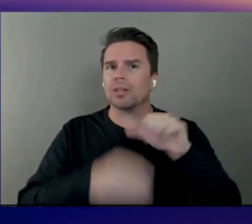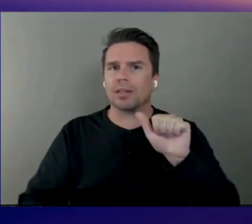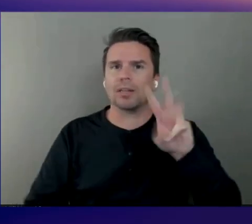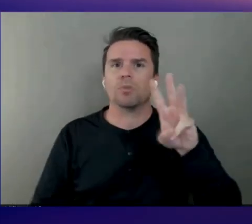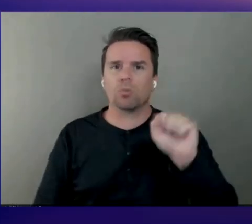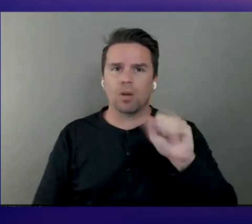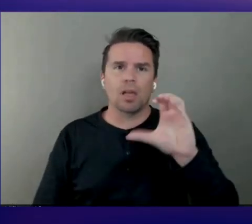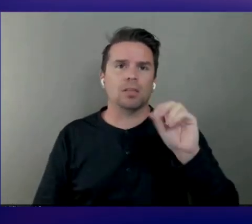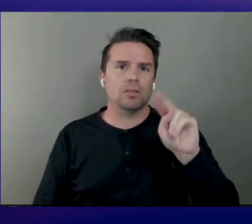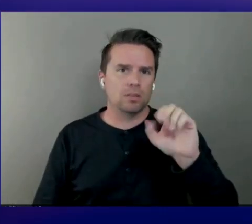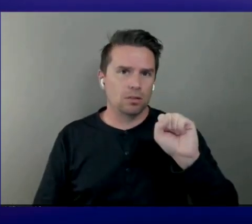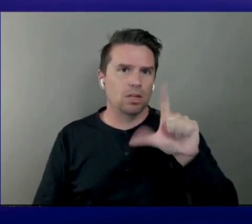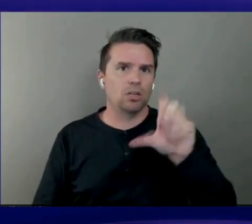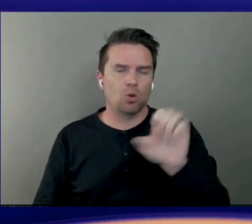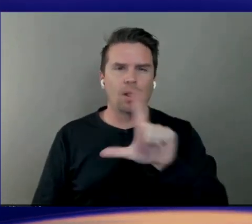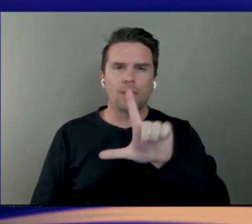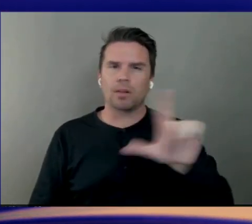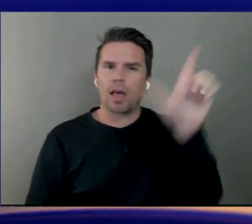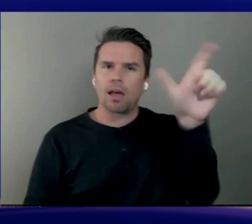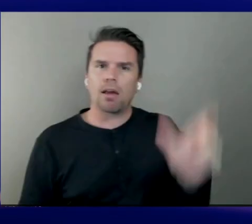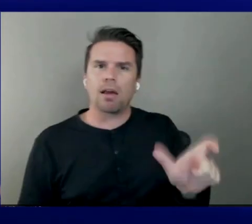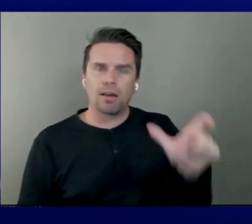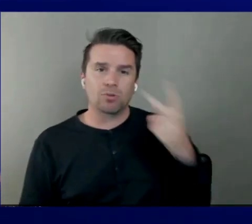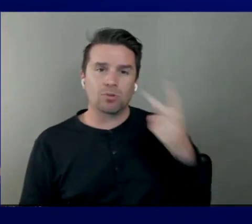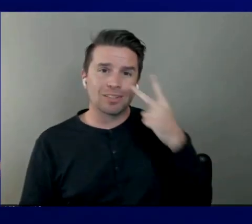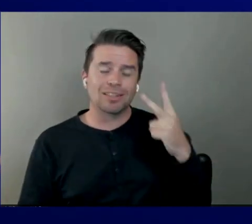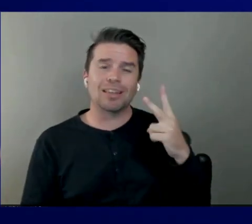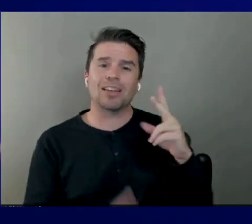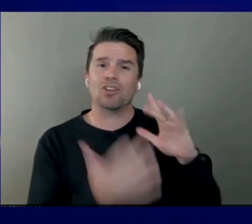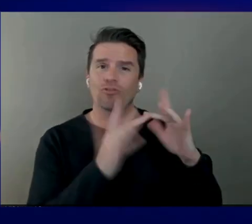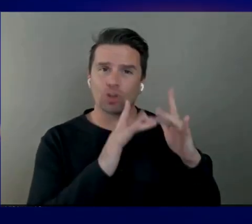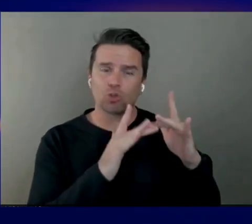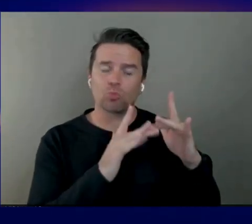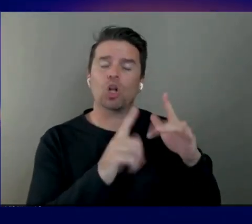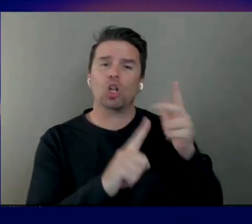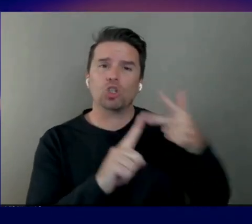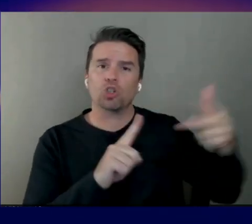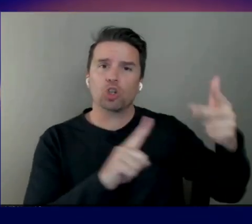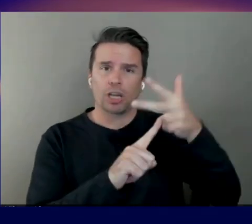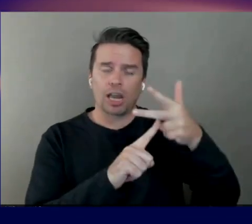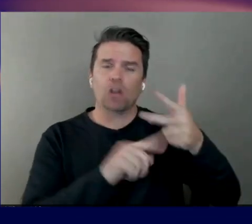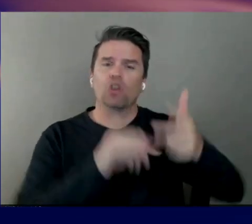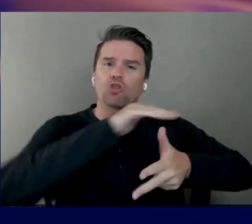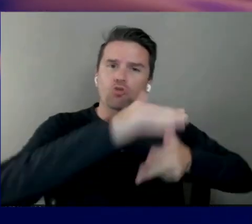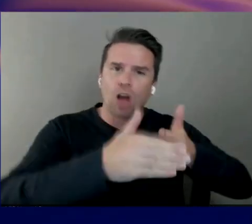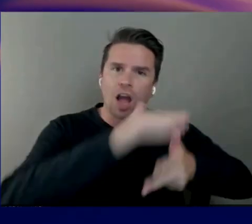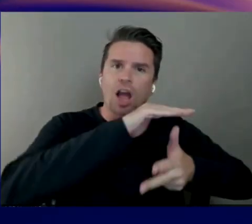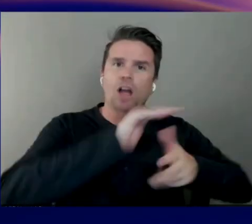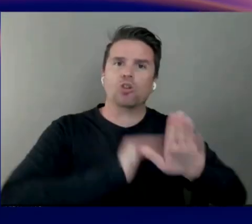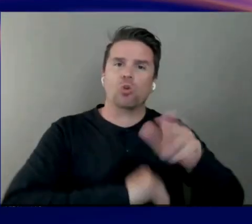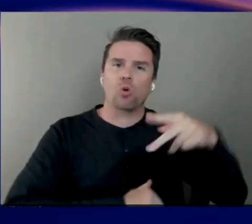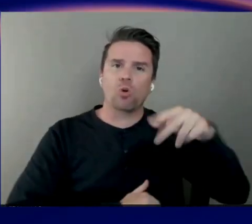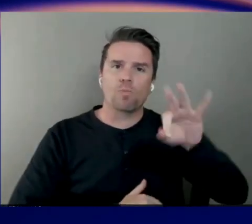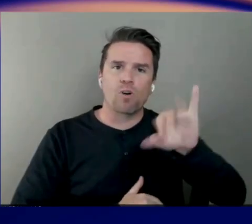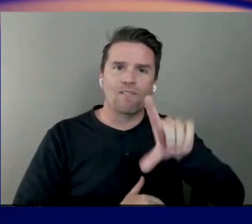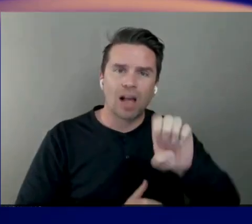you'll see your virtual circuit, your garage, your profile, and then community races allow you to select from any track that we've ever had